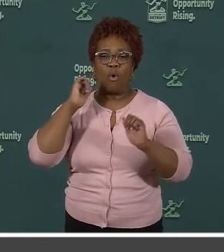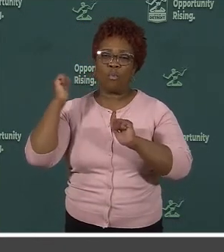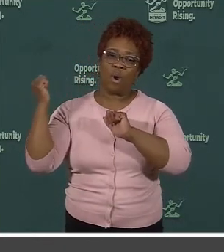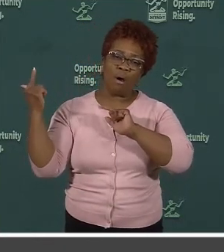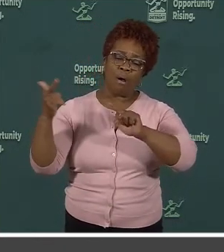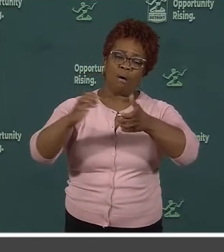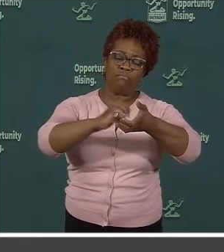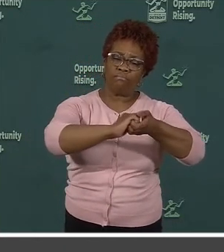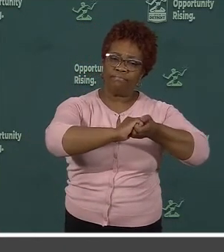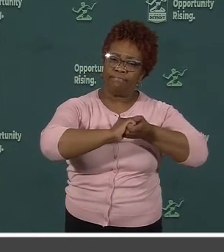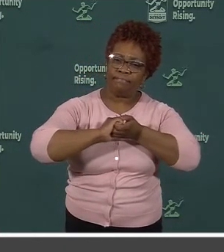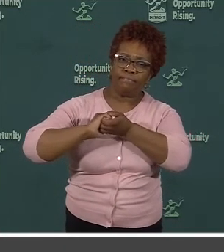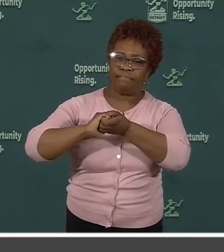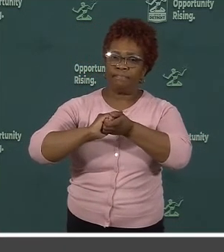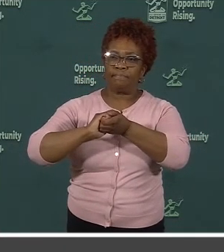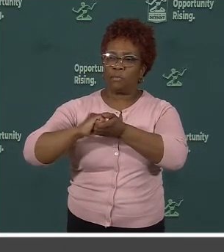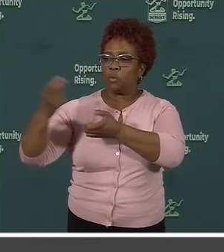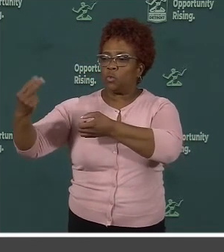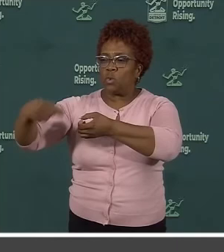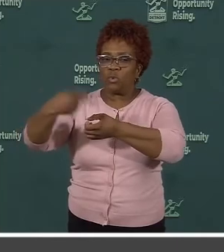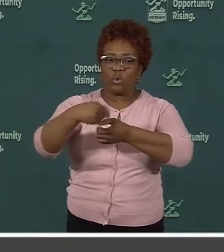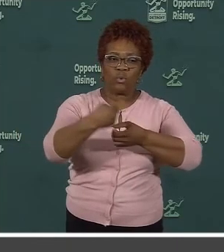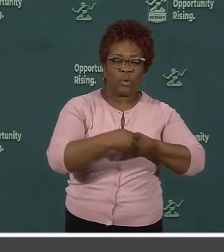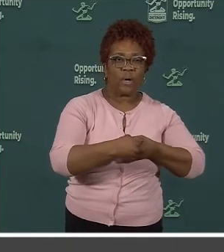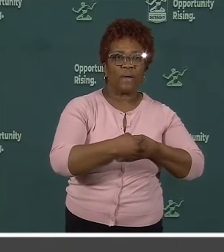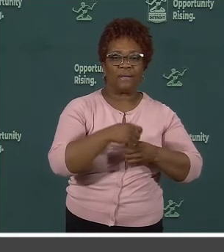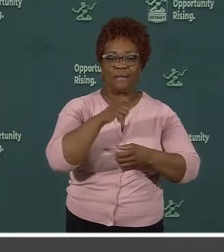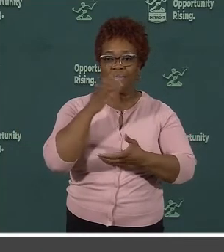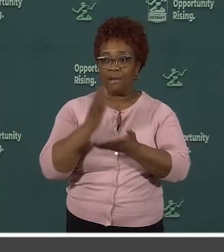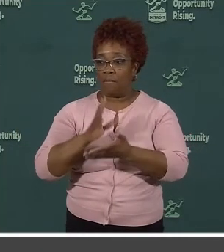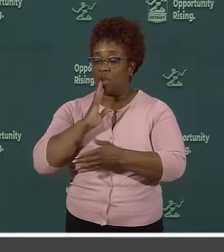WE'RE GOING TO BE TALKING ABOUT A CITY OF BEAUTY GOD BLESS YOU DETROIT HAVE A GREAT EVENING >>